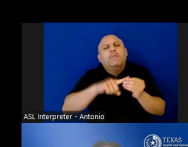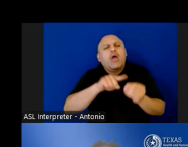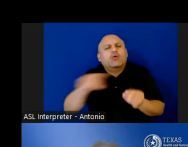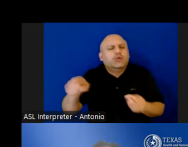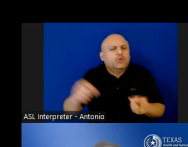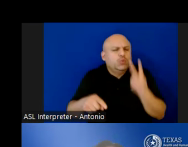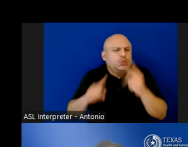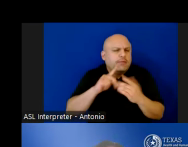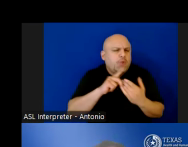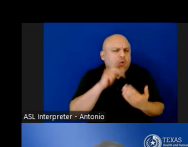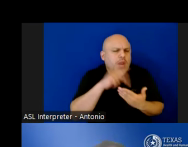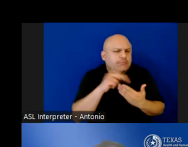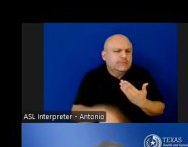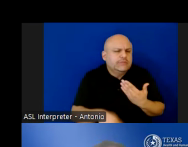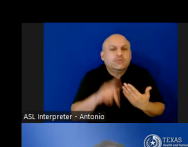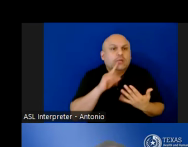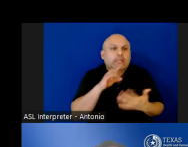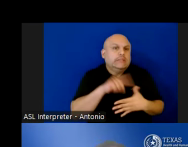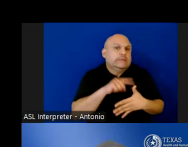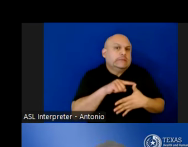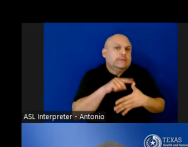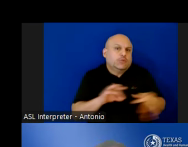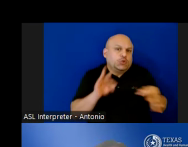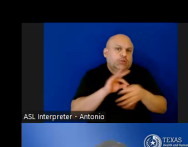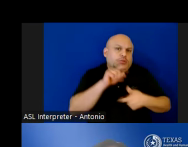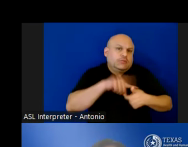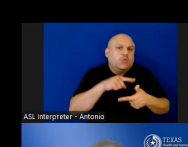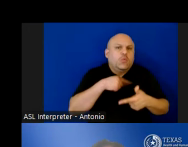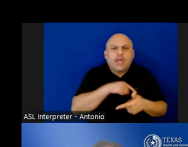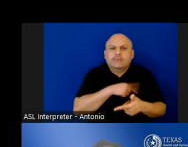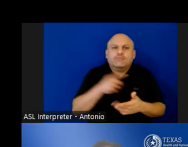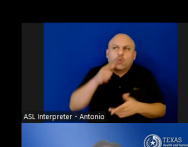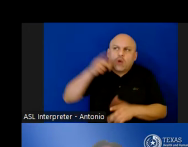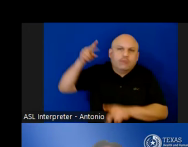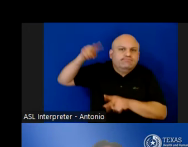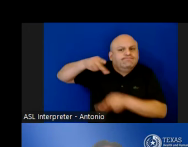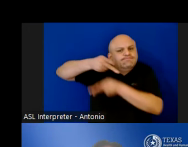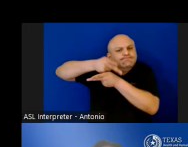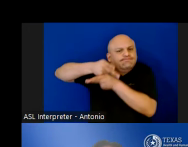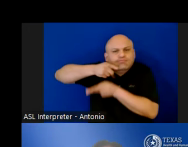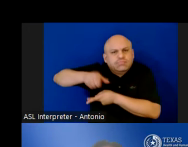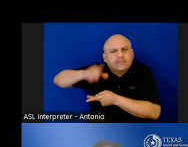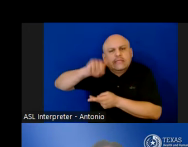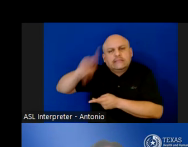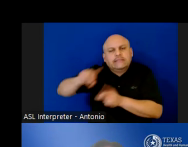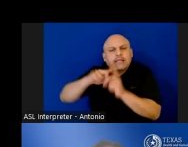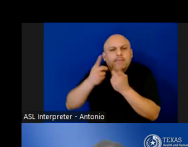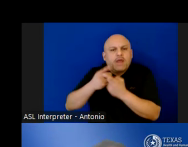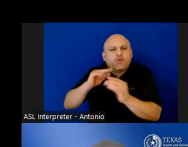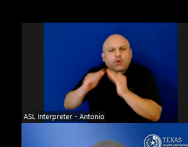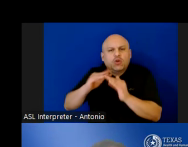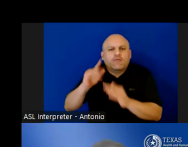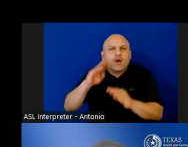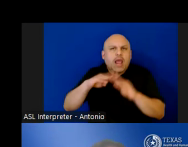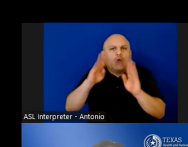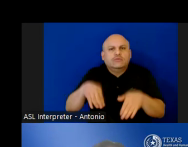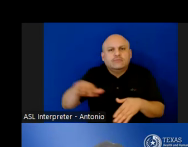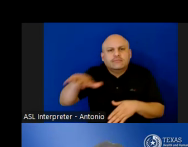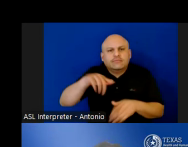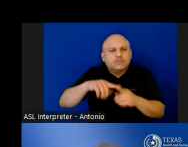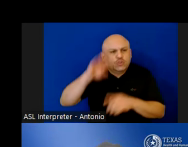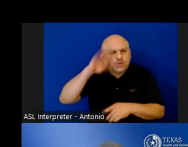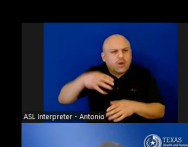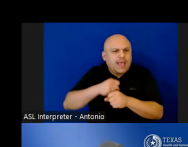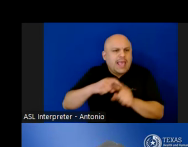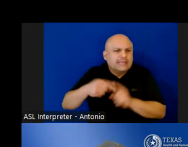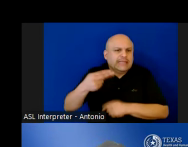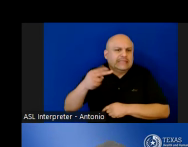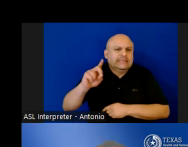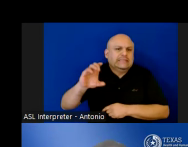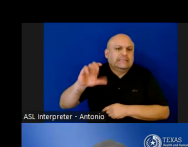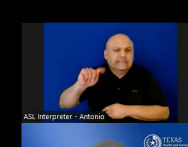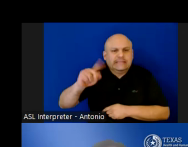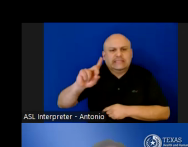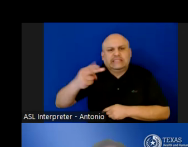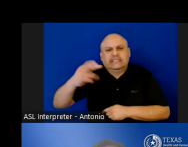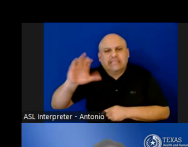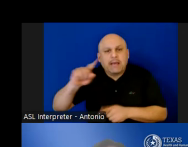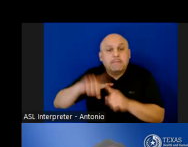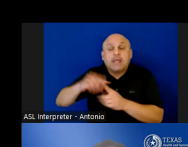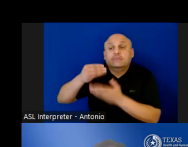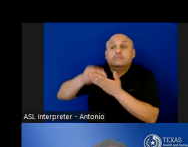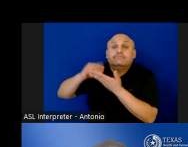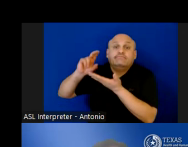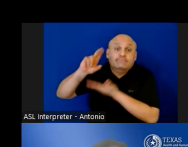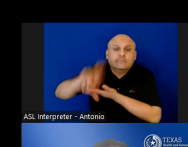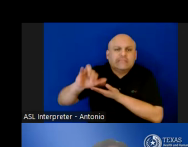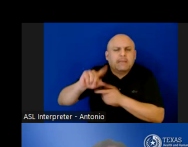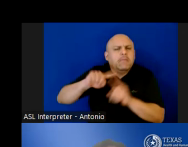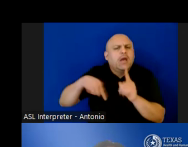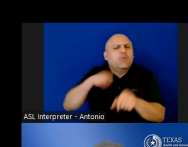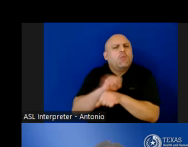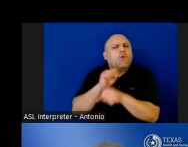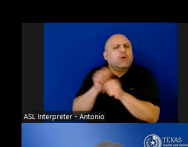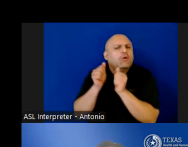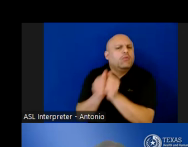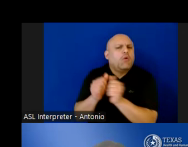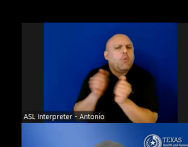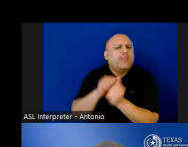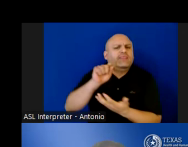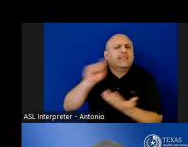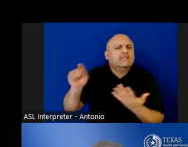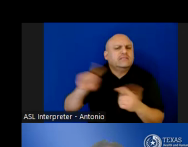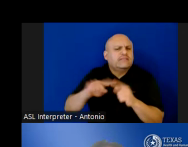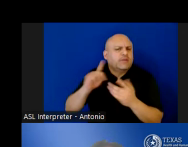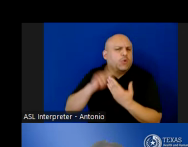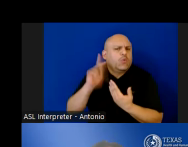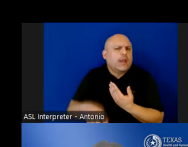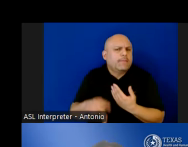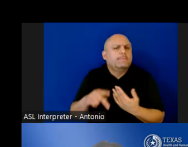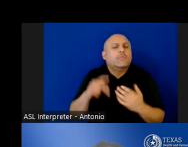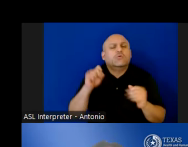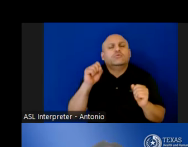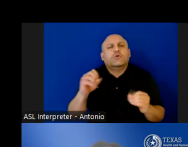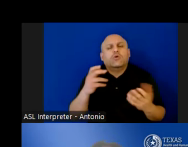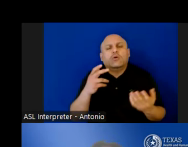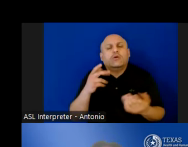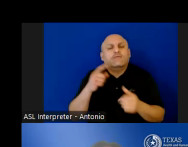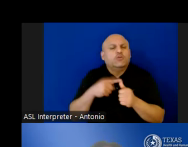I'm here to talk to you about two programs that are primarily overseen by the Texas department of community and housing affairs, known as TDHCA, as well as funded by. But we work very closely with these programs.